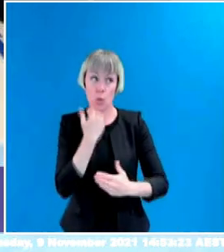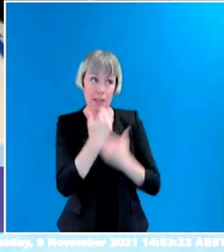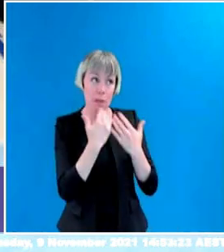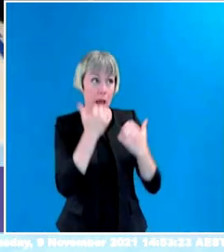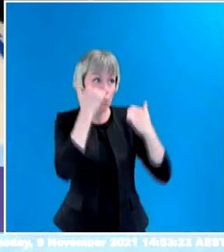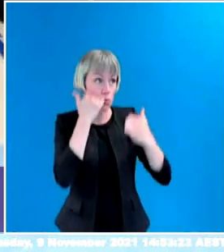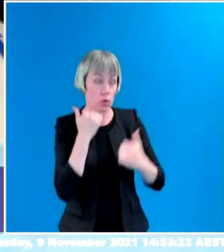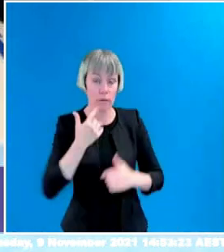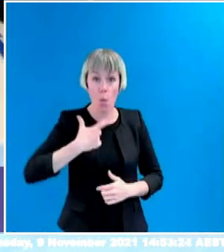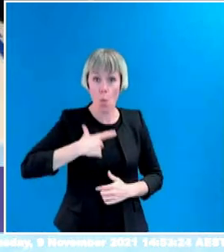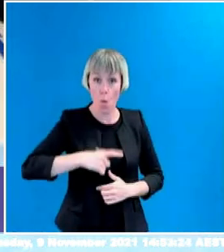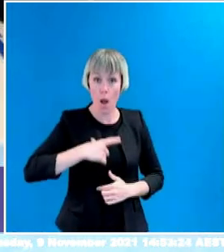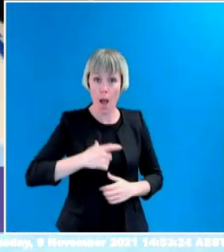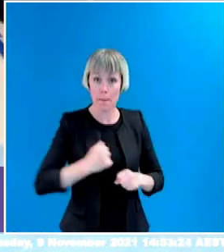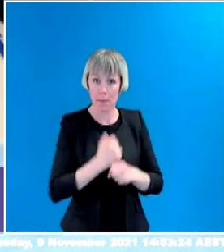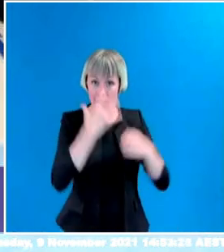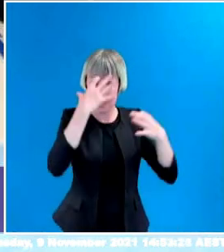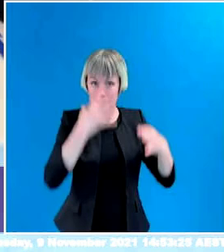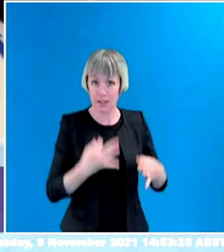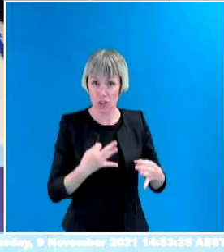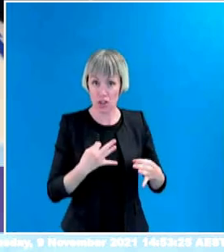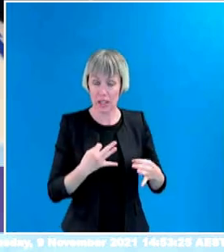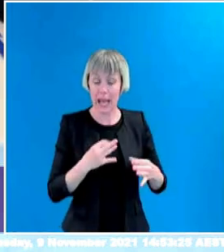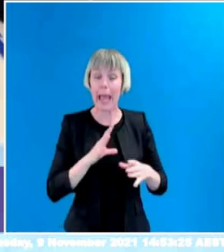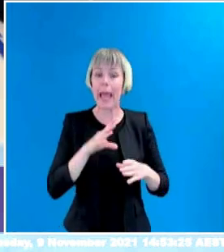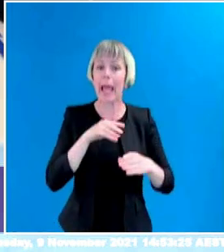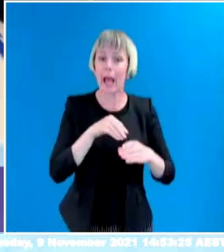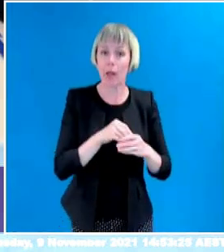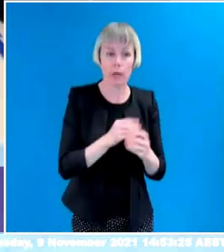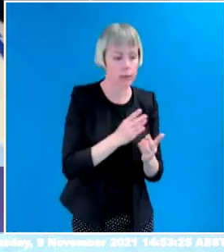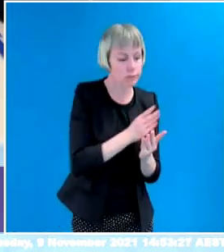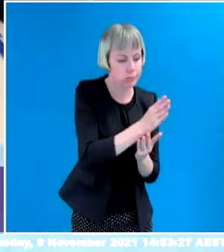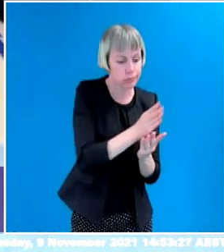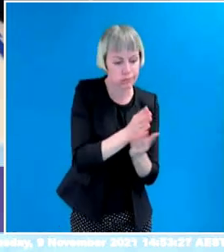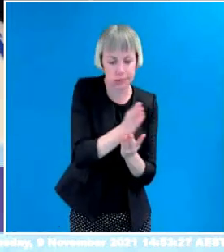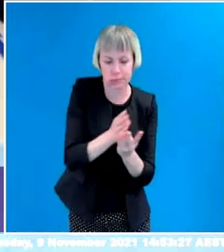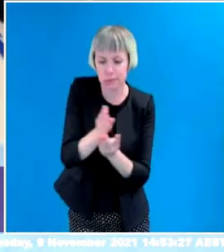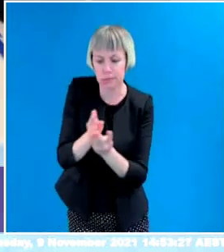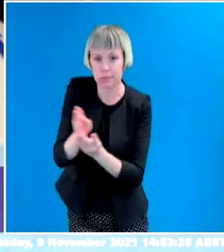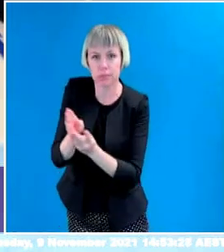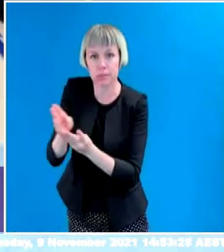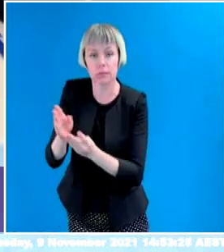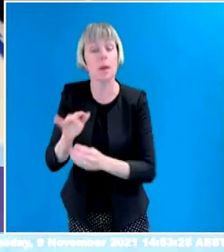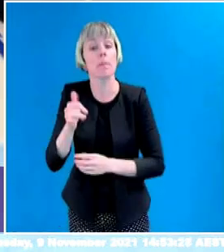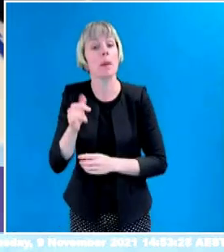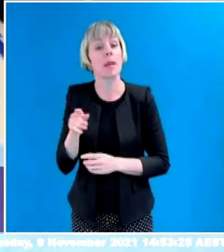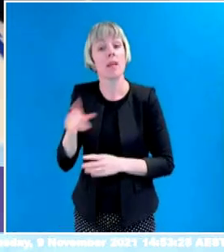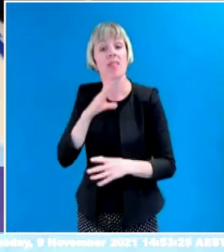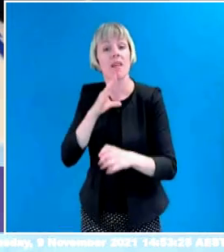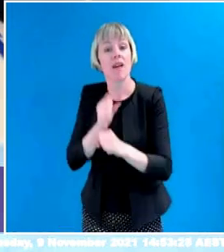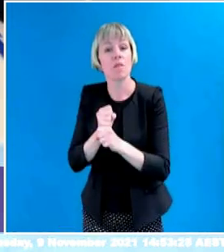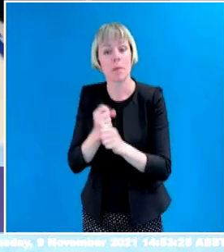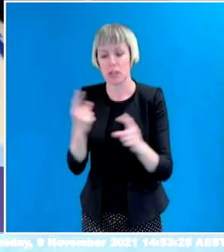An example might be a change to Medicare or a change to social security in which payments are changed.